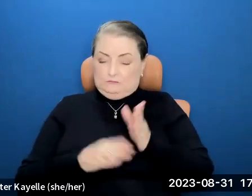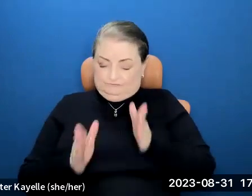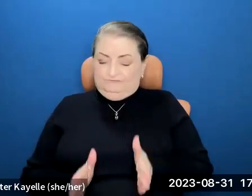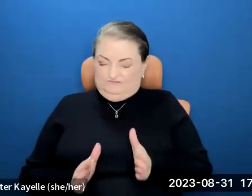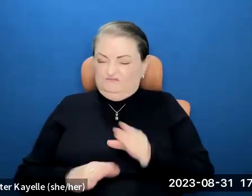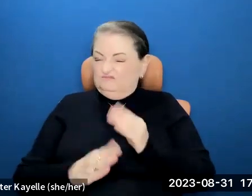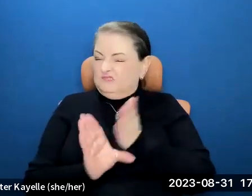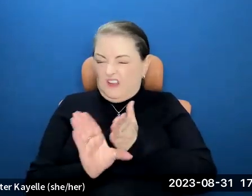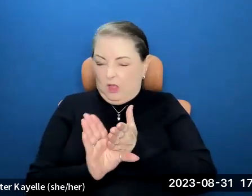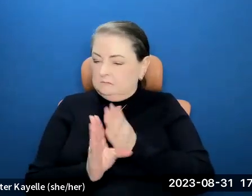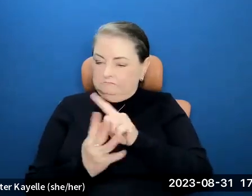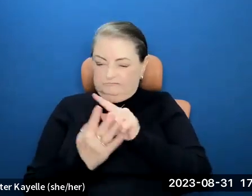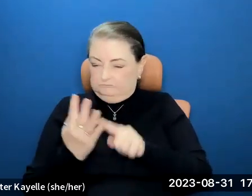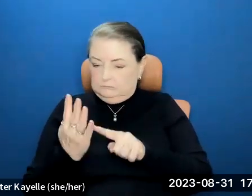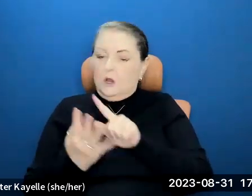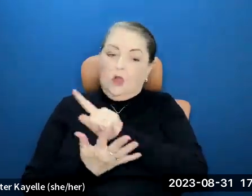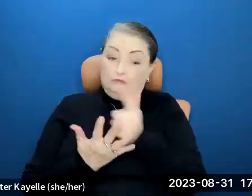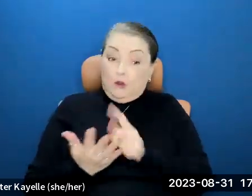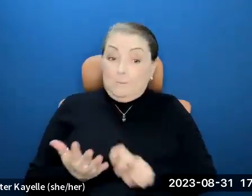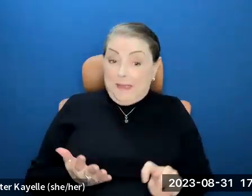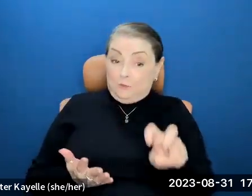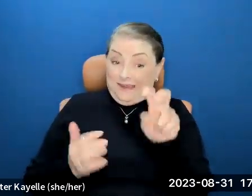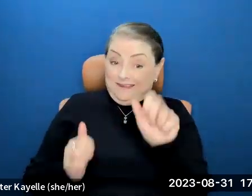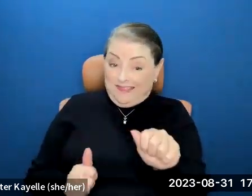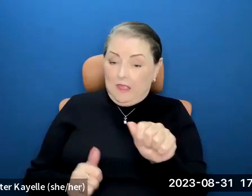a couple other professions you can go through our alternative pathway but you still need uh